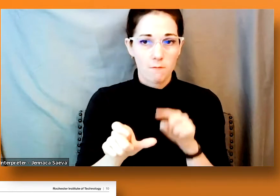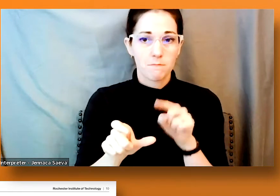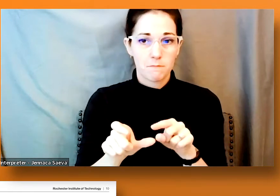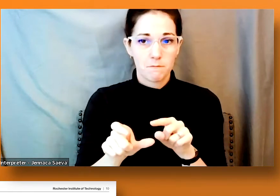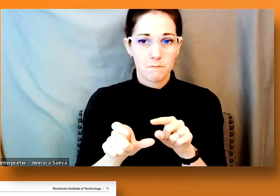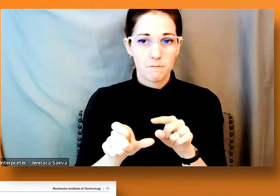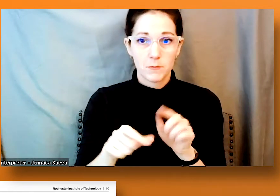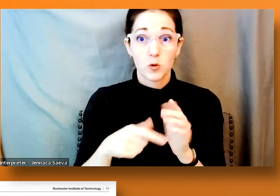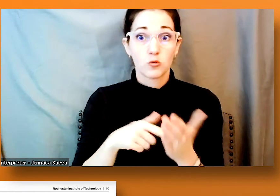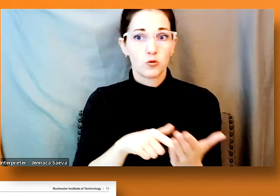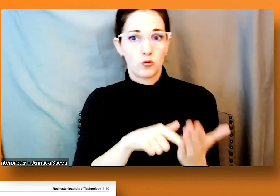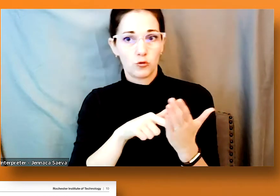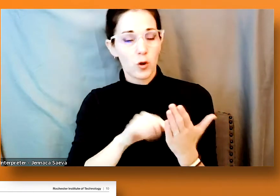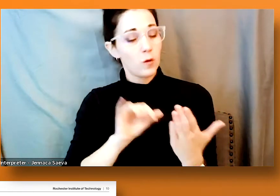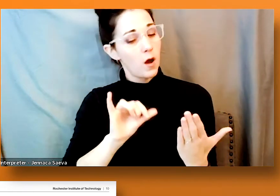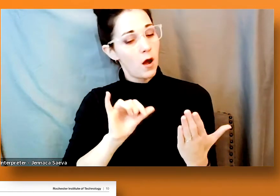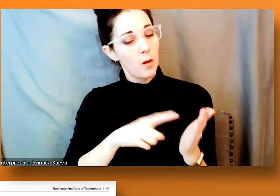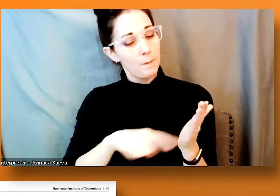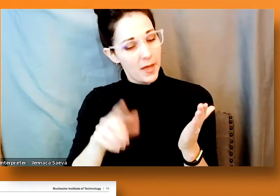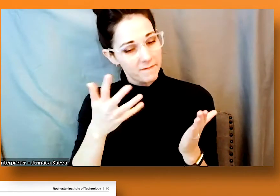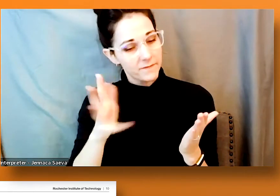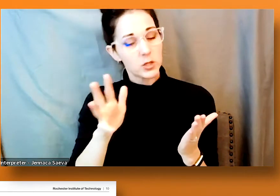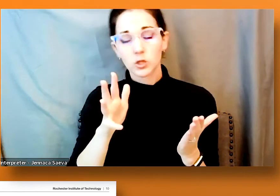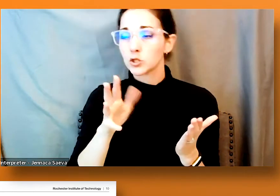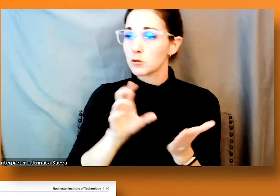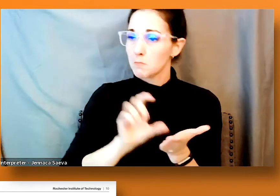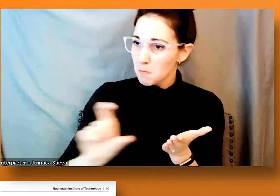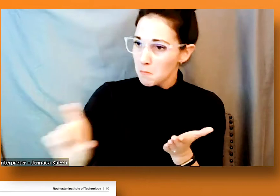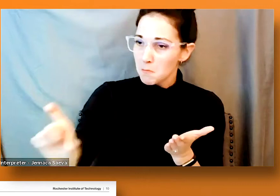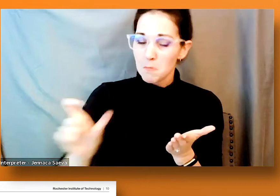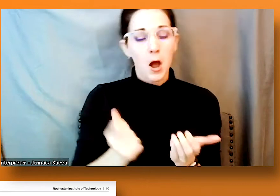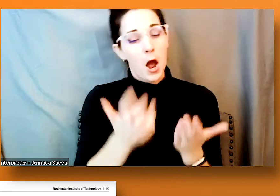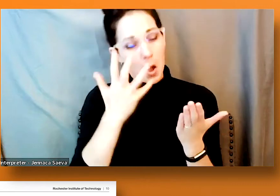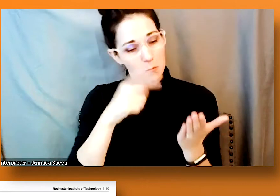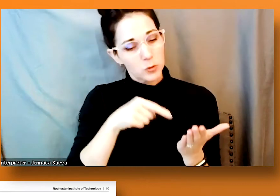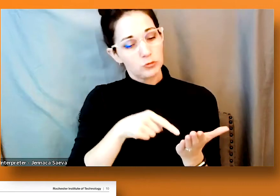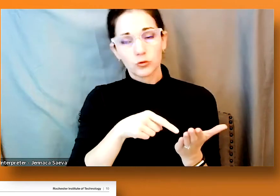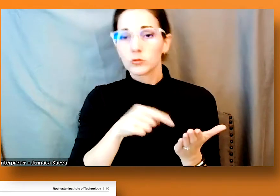that a payment has actually been made and how much it was.